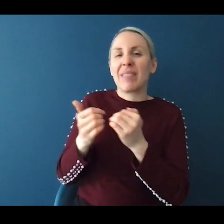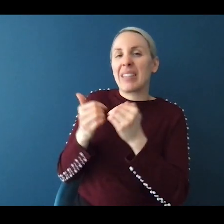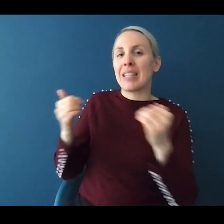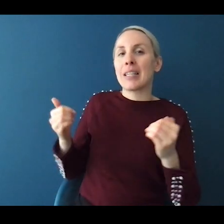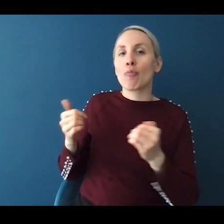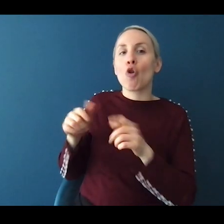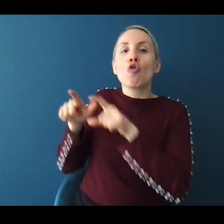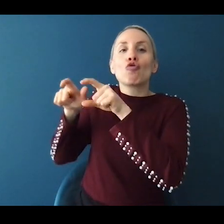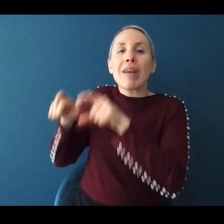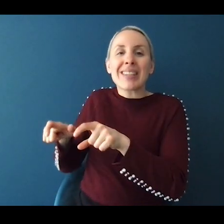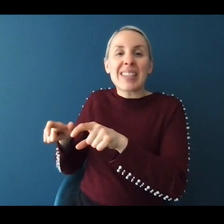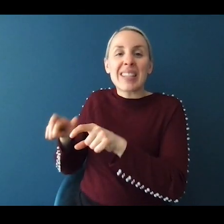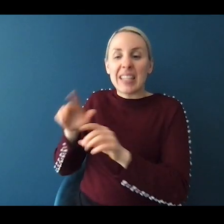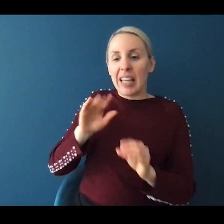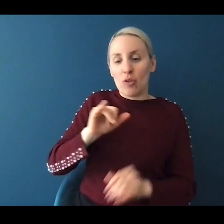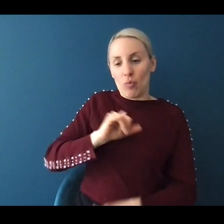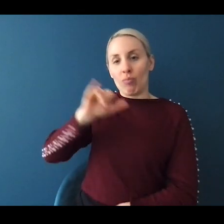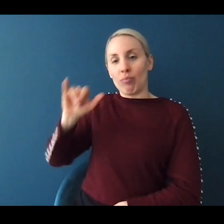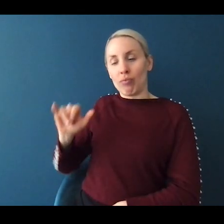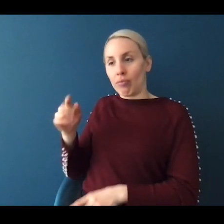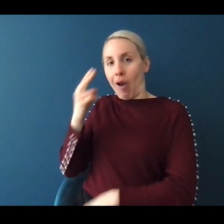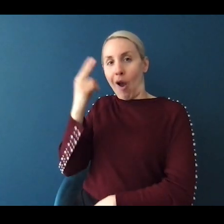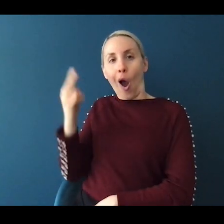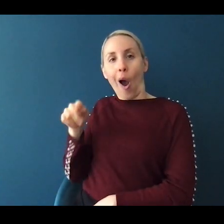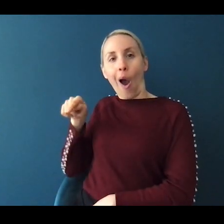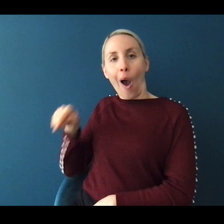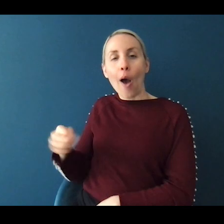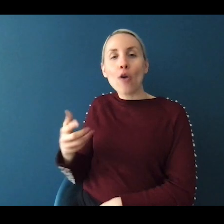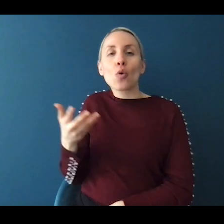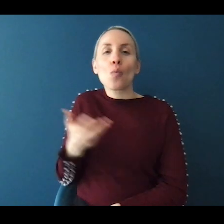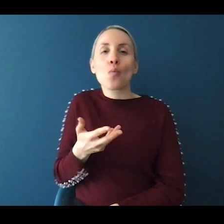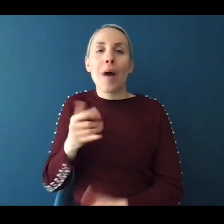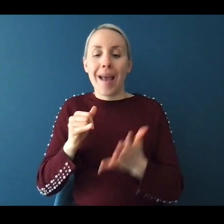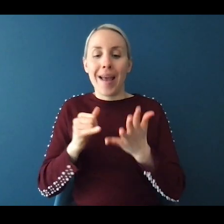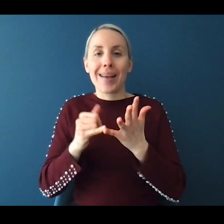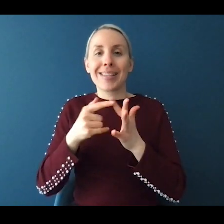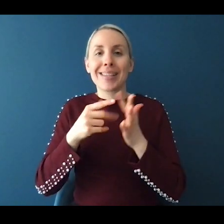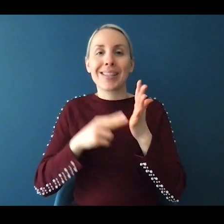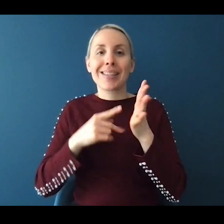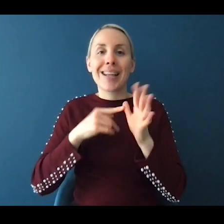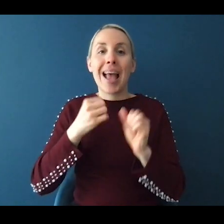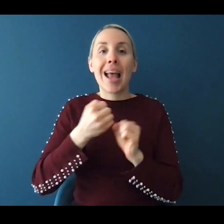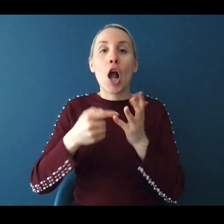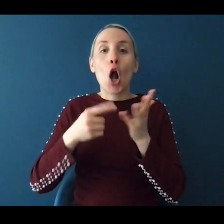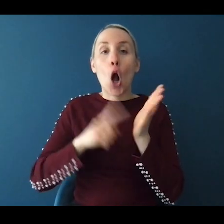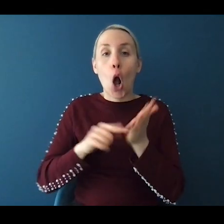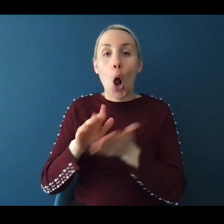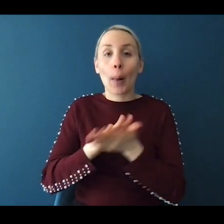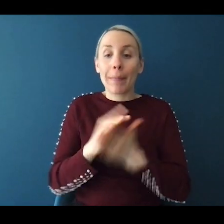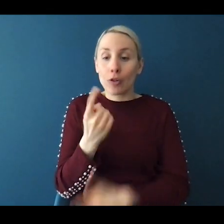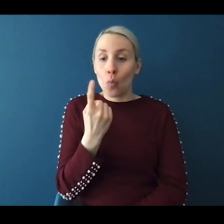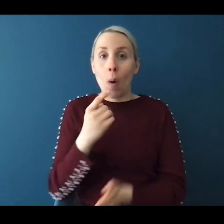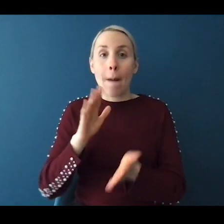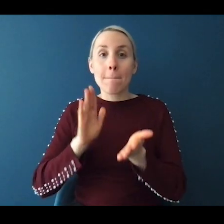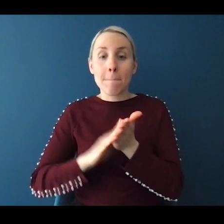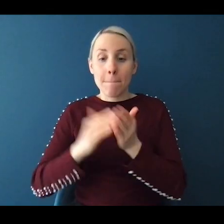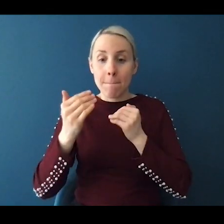in Senegal so I had the chance to spend the month in complete isolation which was amazing